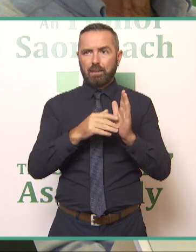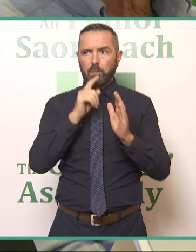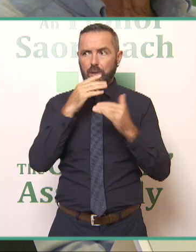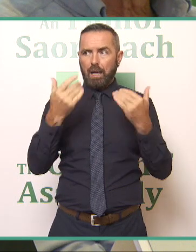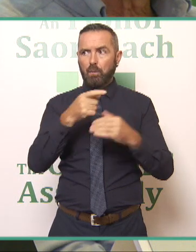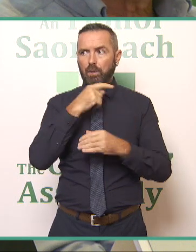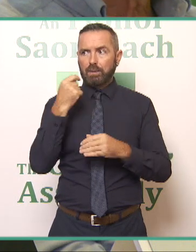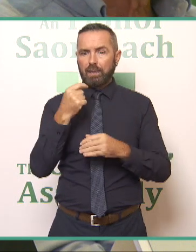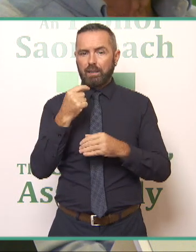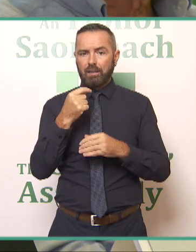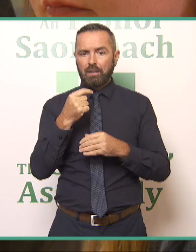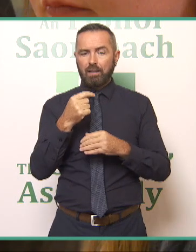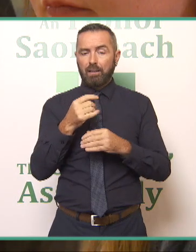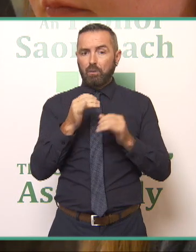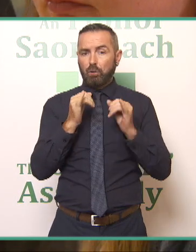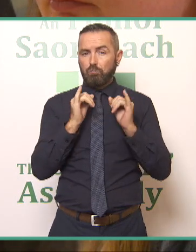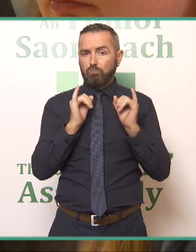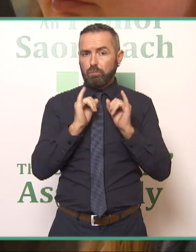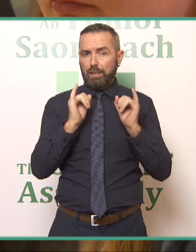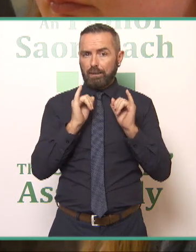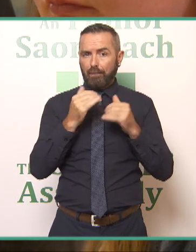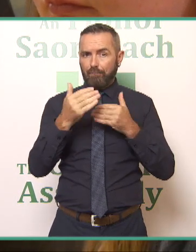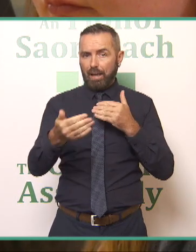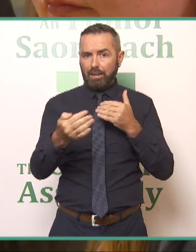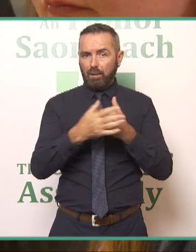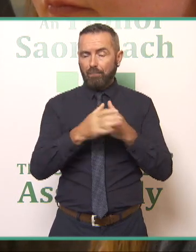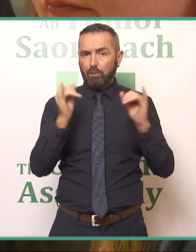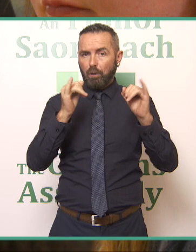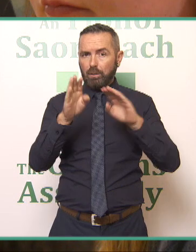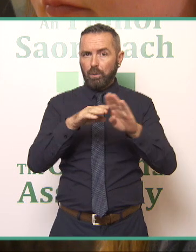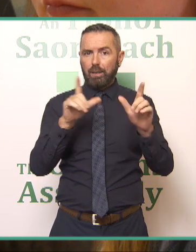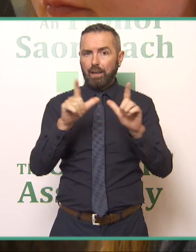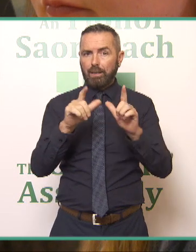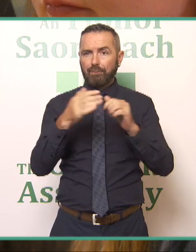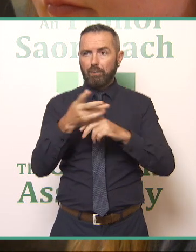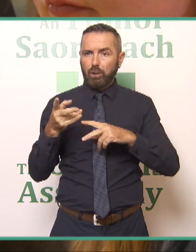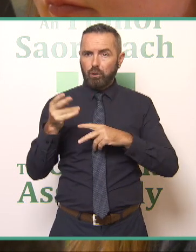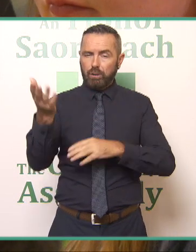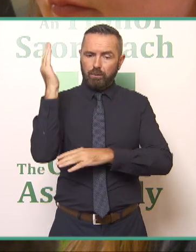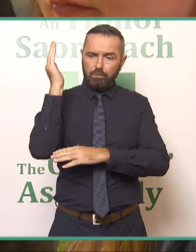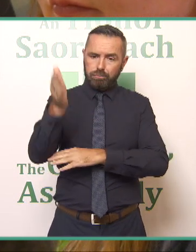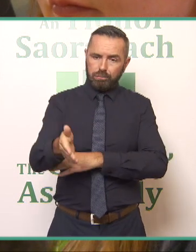critical phase of a crisis in terms of licenses for failing but there are still challenges in